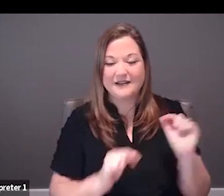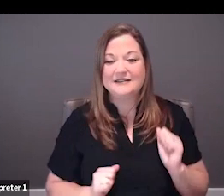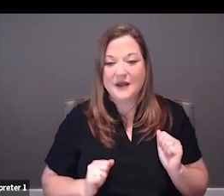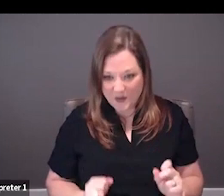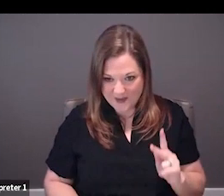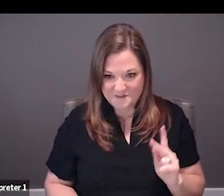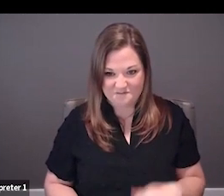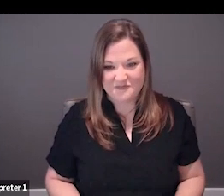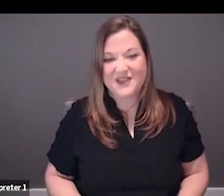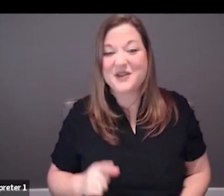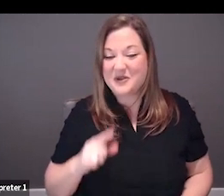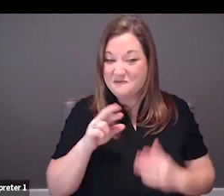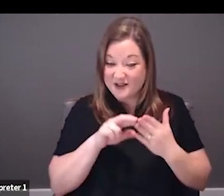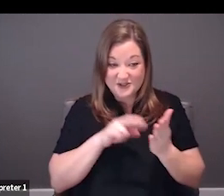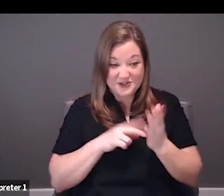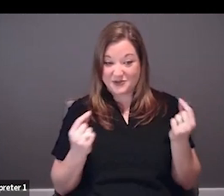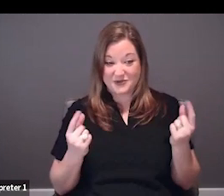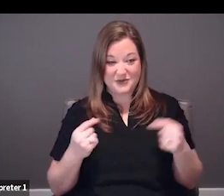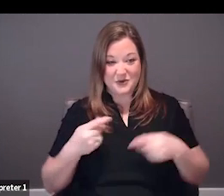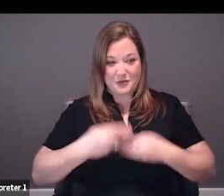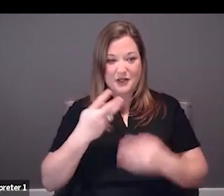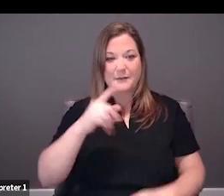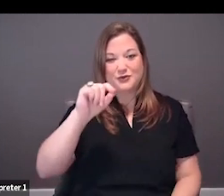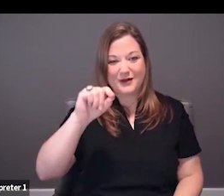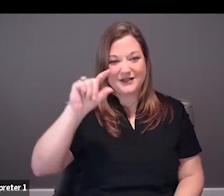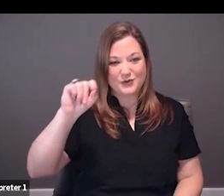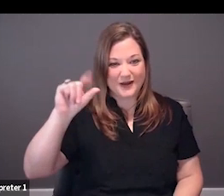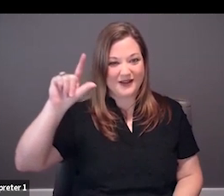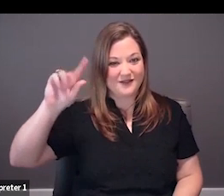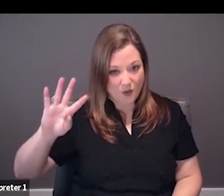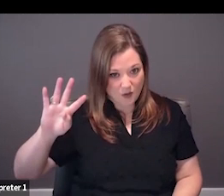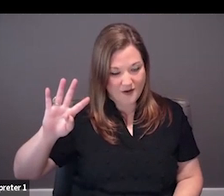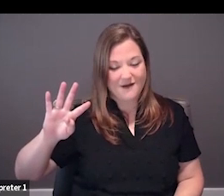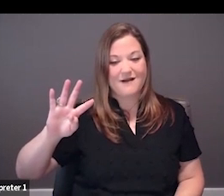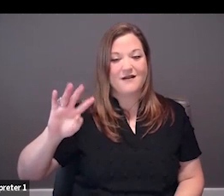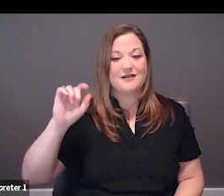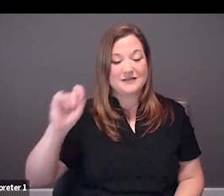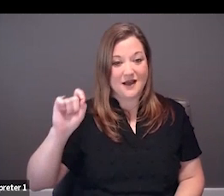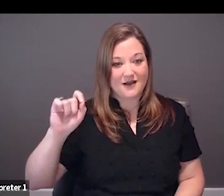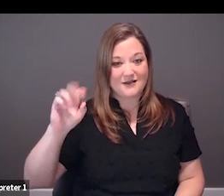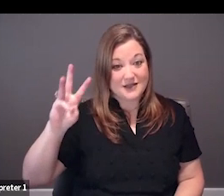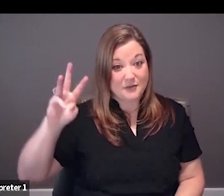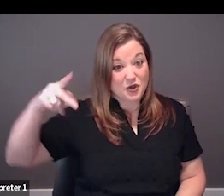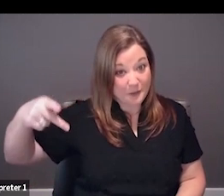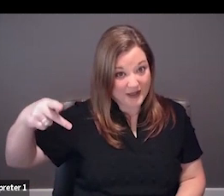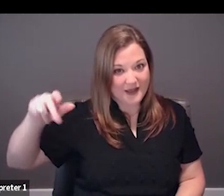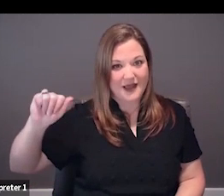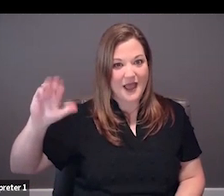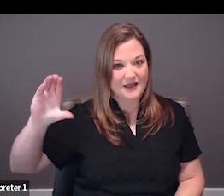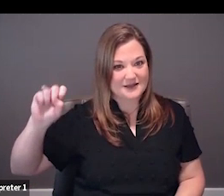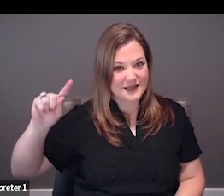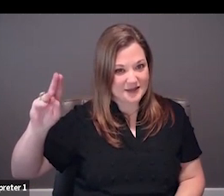You can register if you go to 2024.wpaccessibility.day.